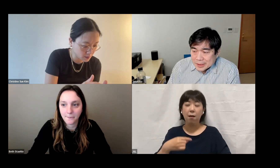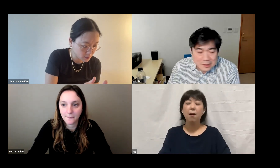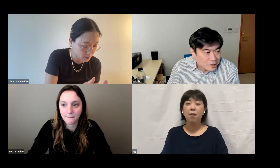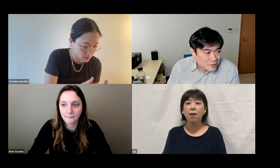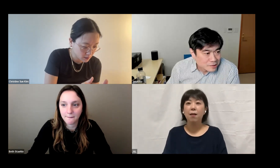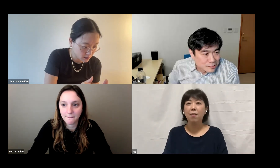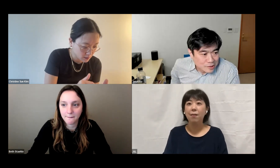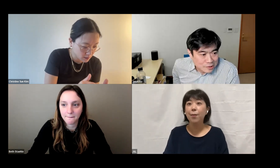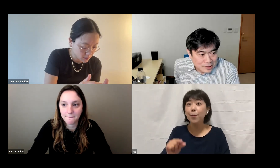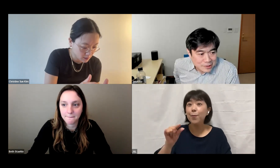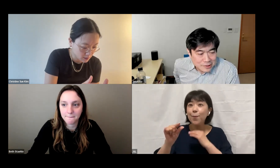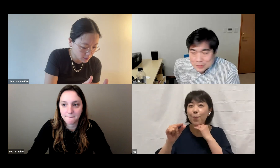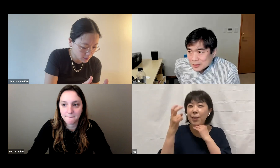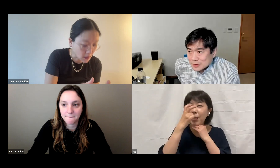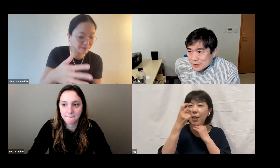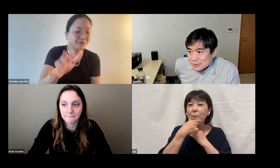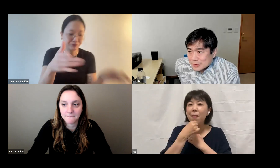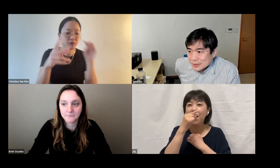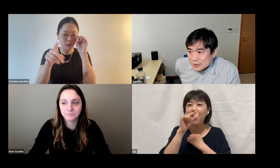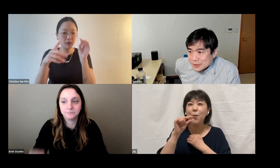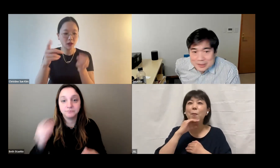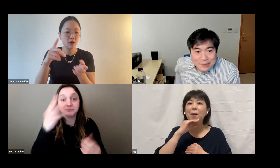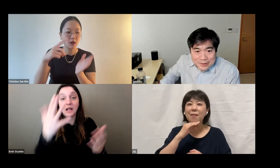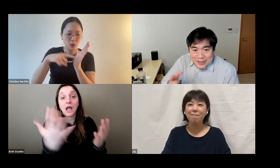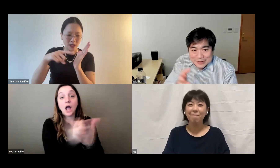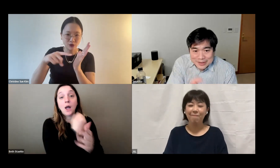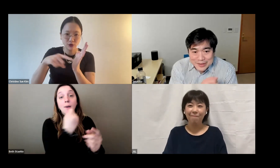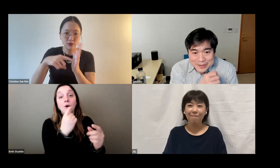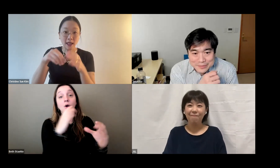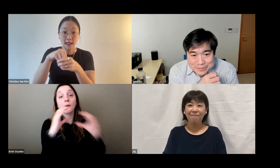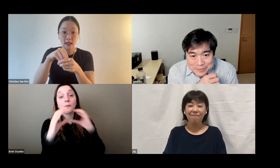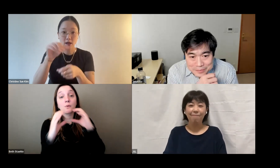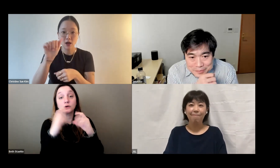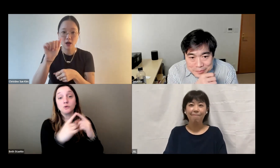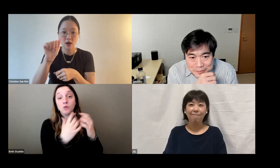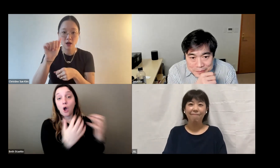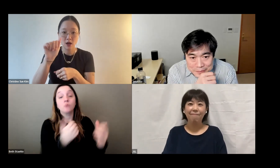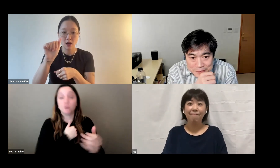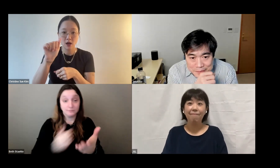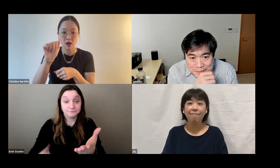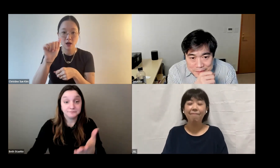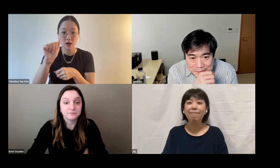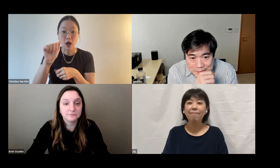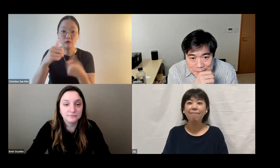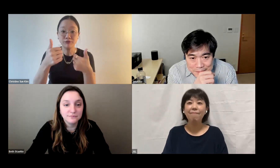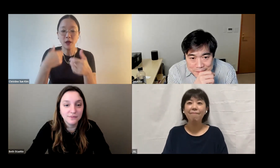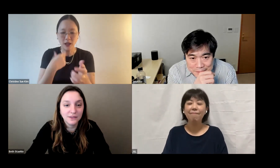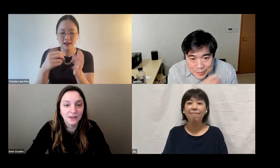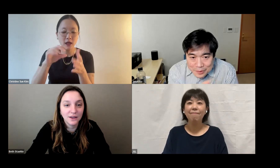And just to the audience while we're waiting for oh go ahead go ahead